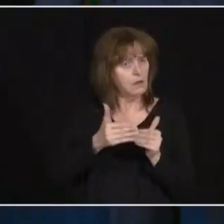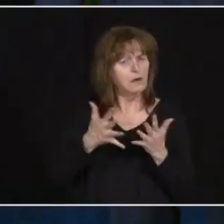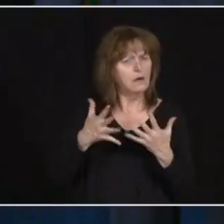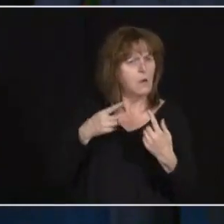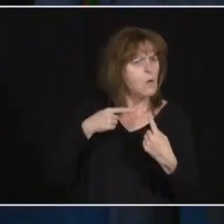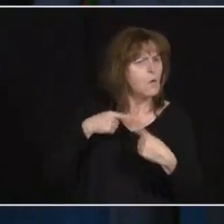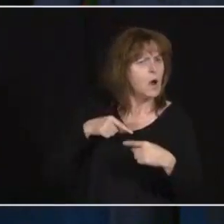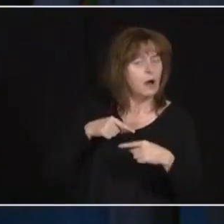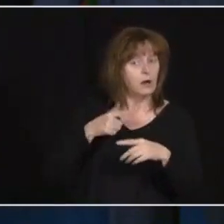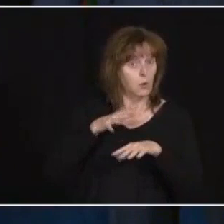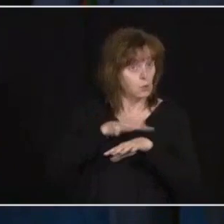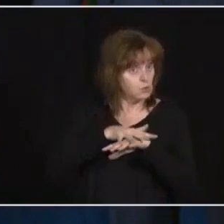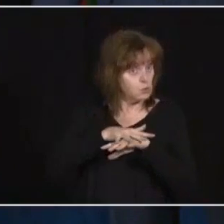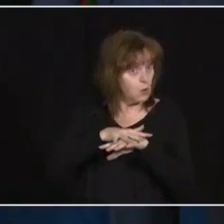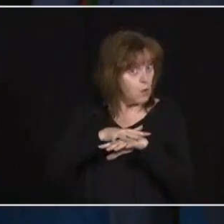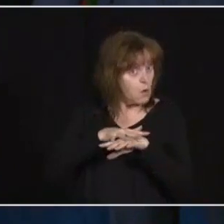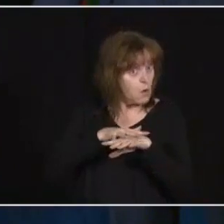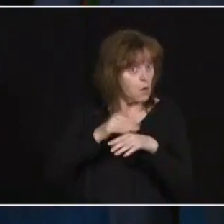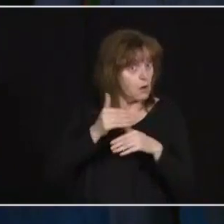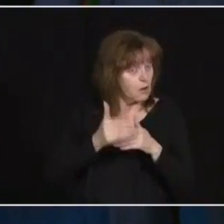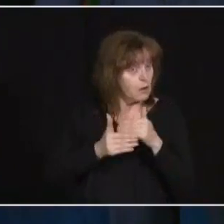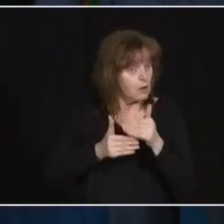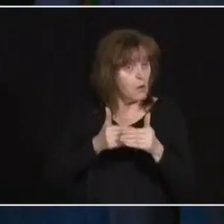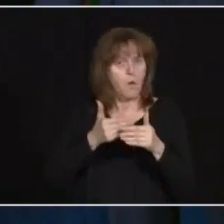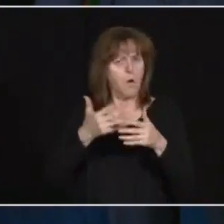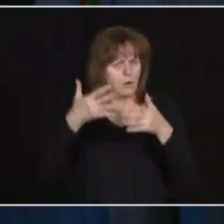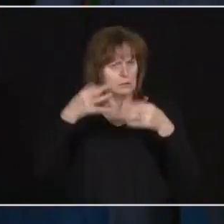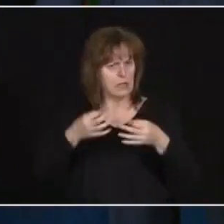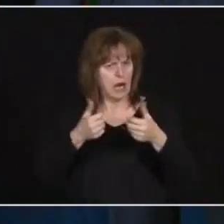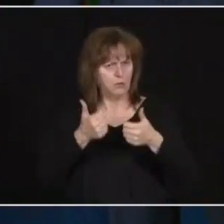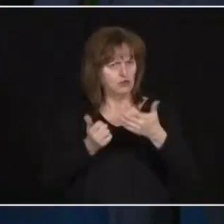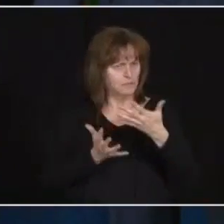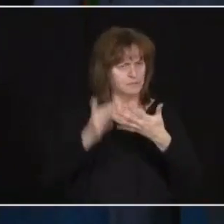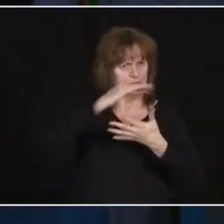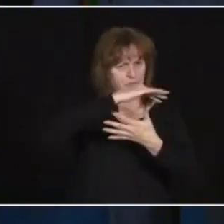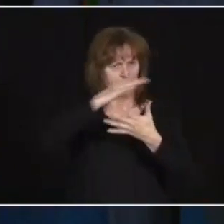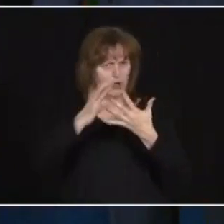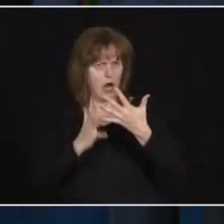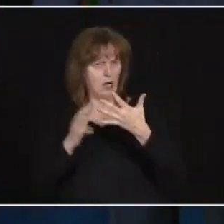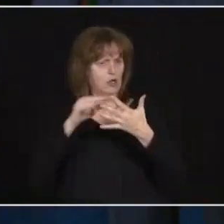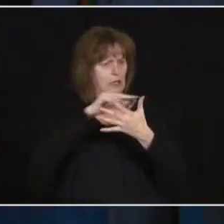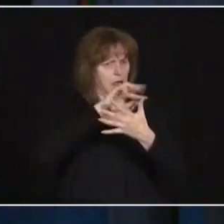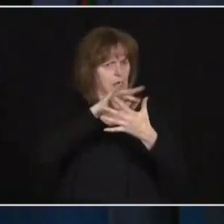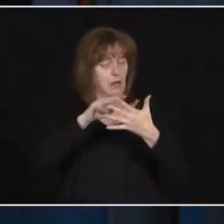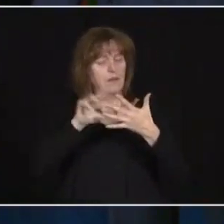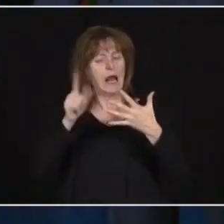the case, will it be gradual gradual? And will some procedures be prioritized over others?